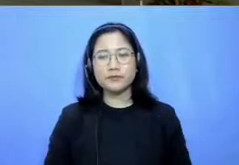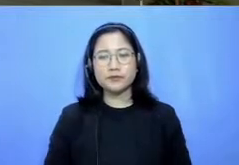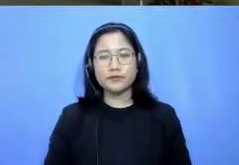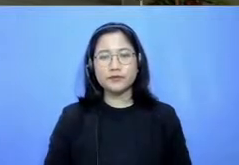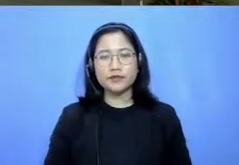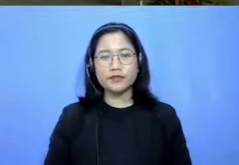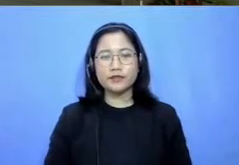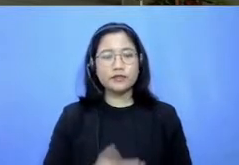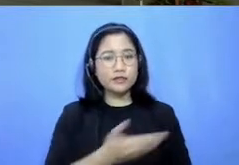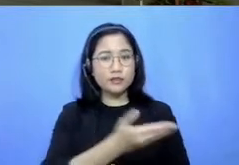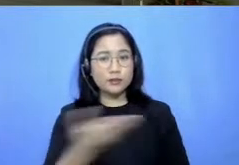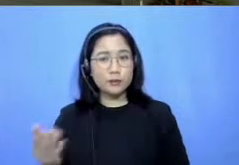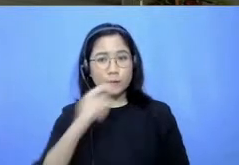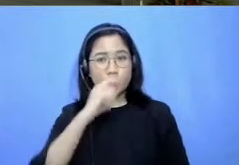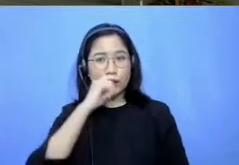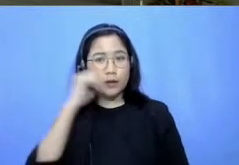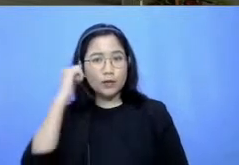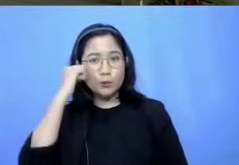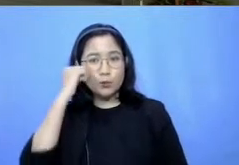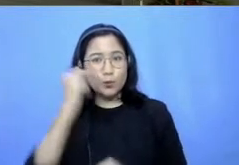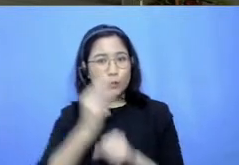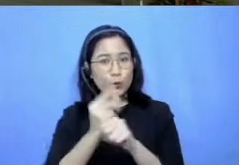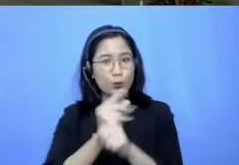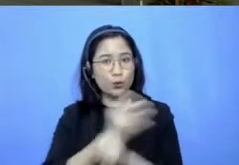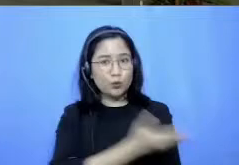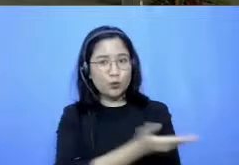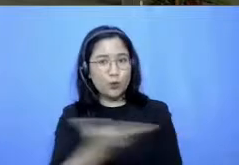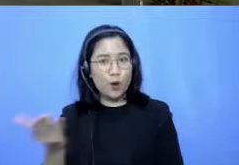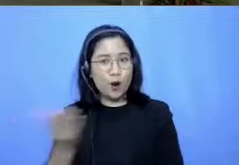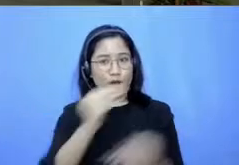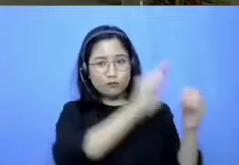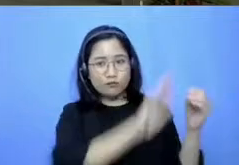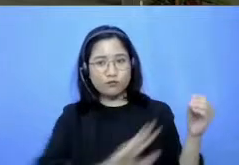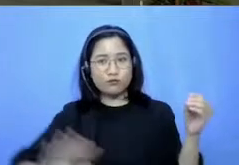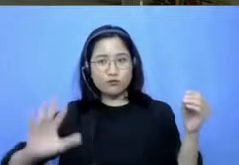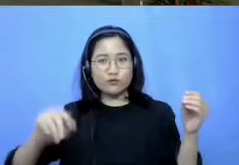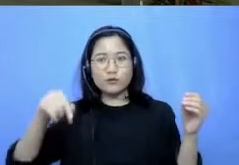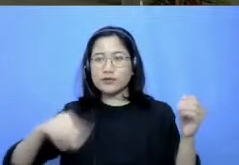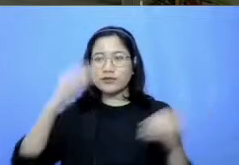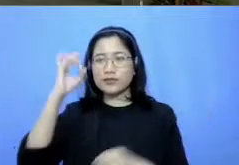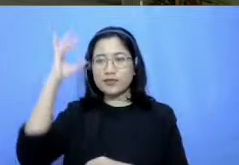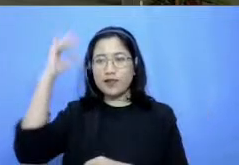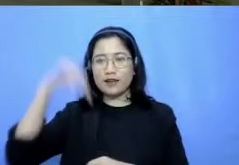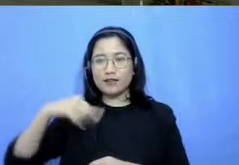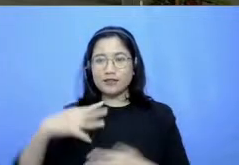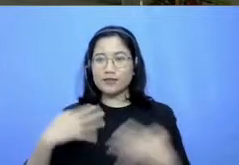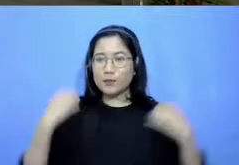all over the archipelago who are eager to learn this afternoon We will soon enter